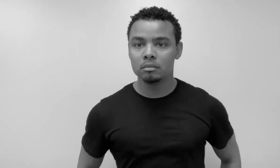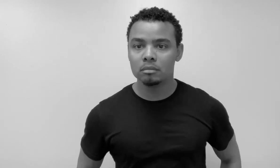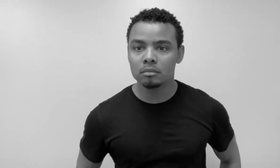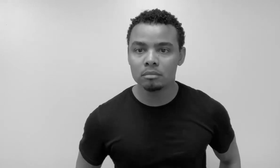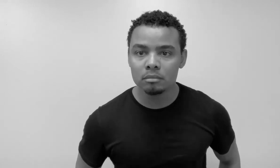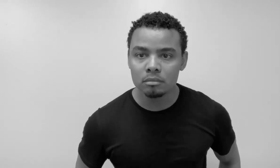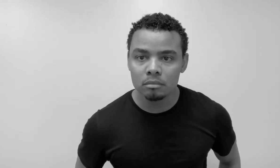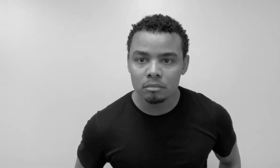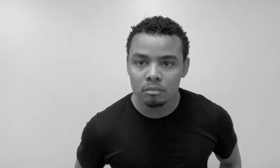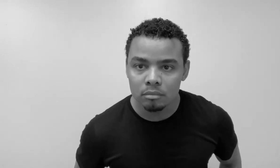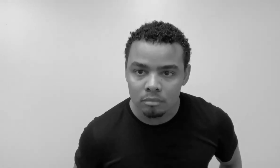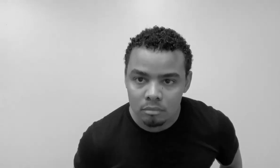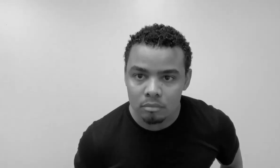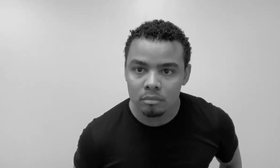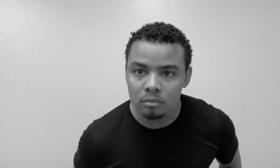Earth is lost.